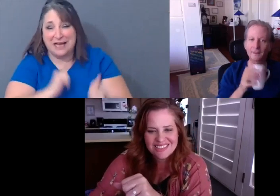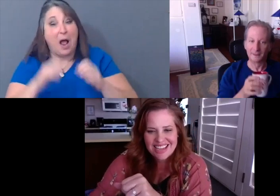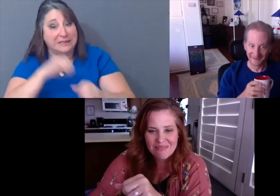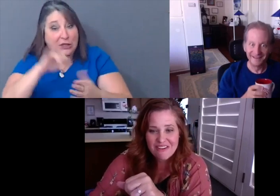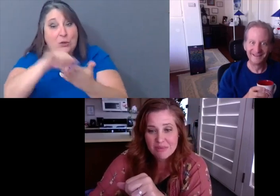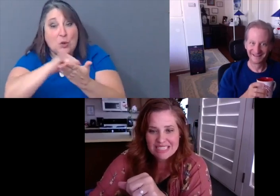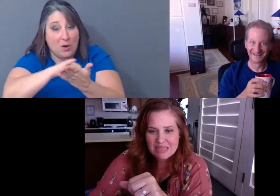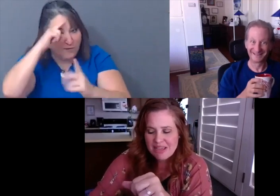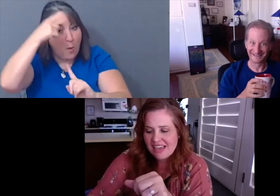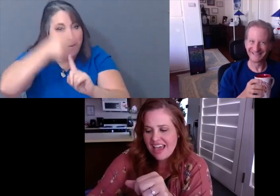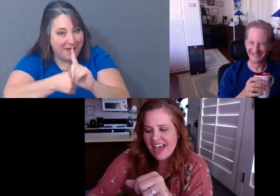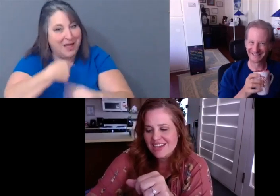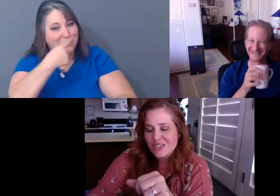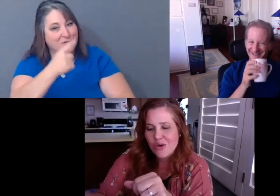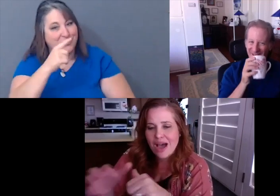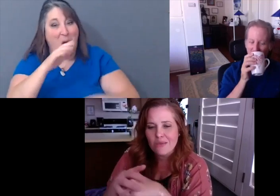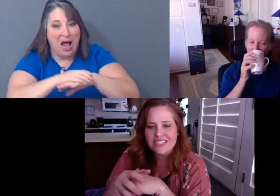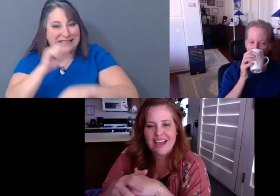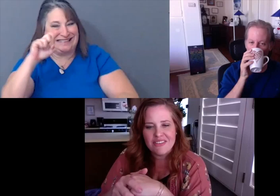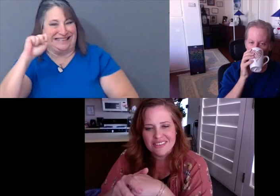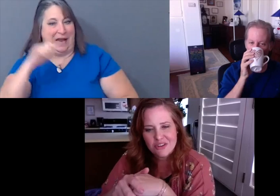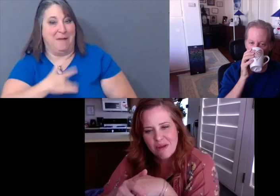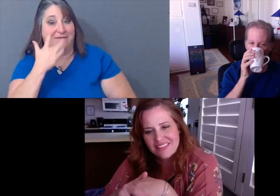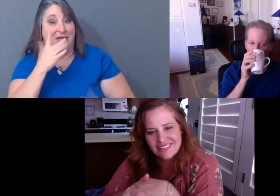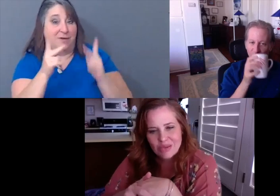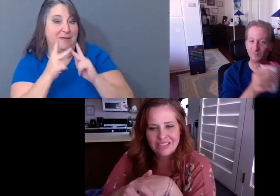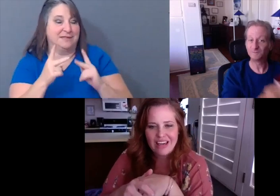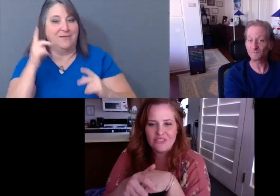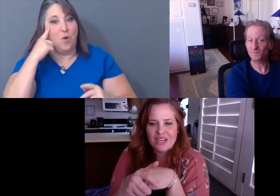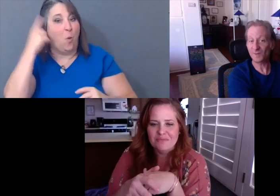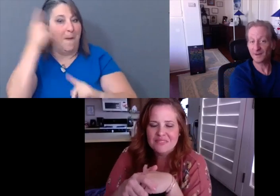is like my favorite place to be? Yeah? So, I lived in heaven for a month. It was a lot of fun.